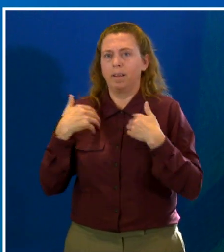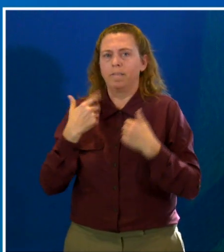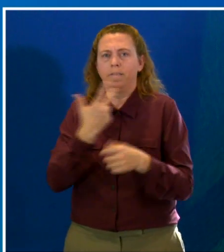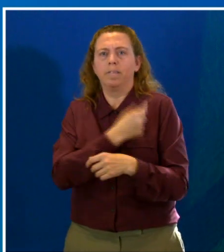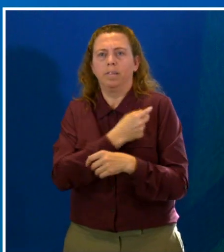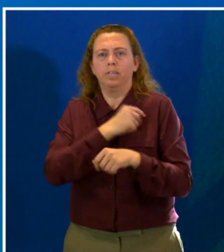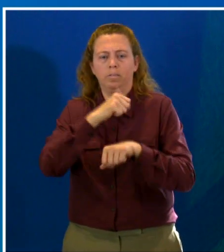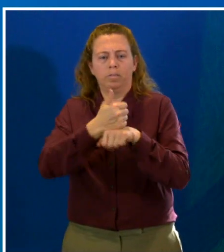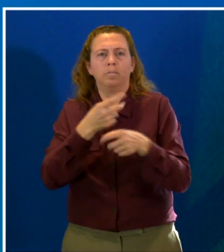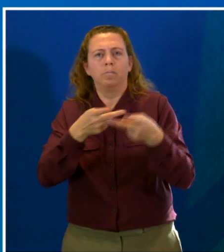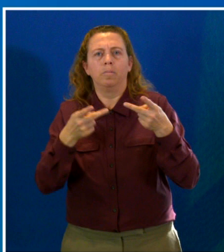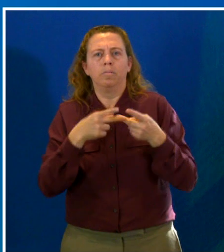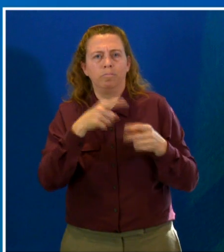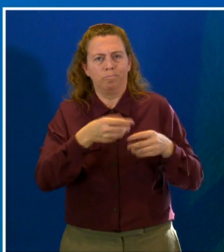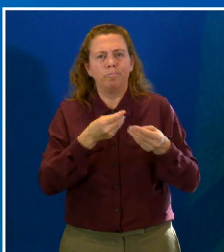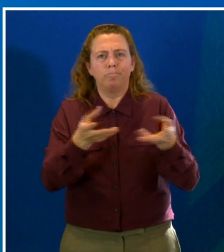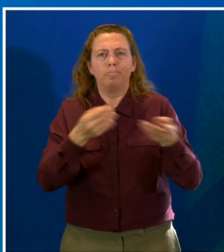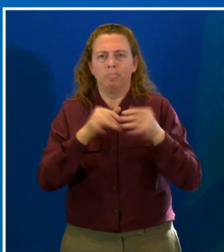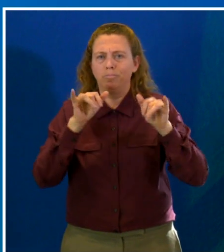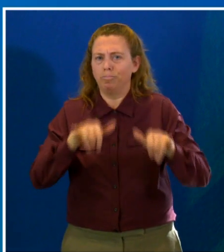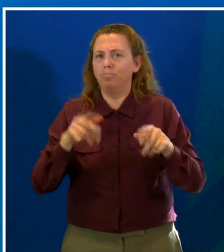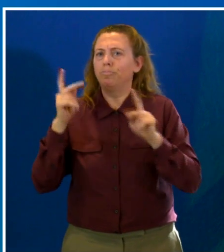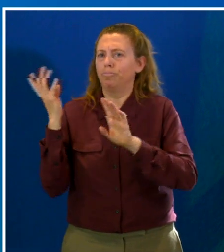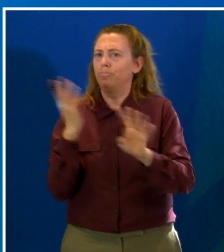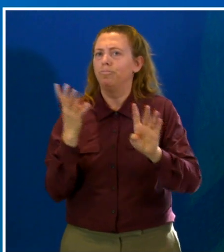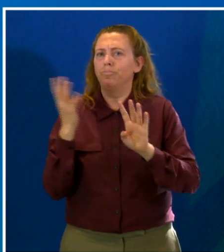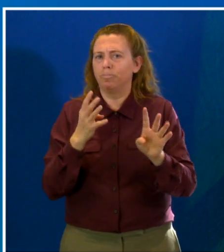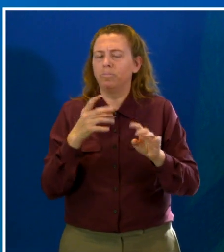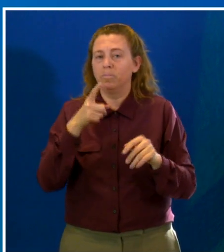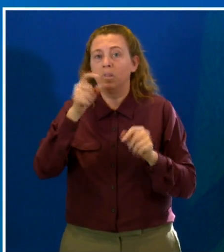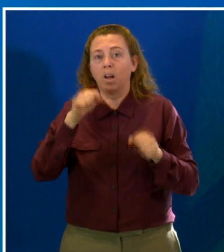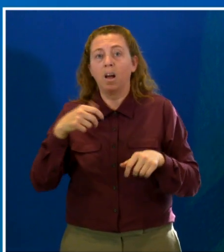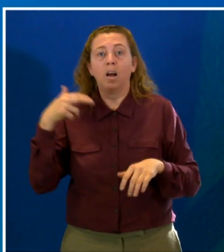Last week and for the next two weeks, Clark County Public